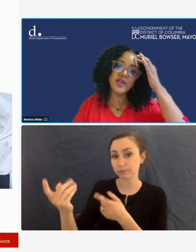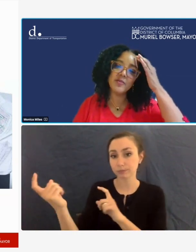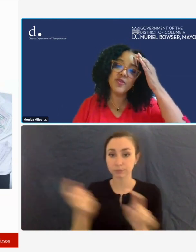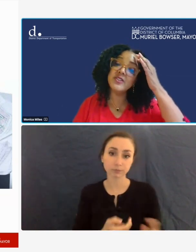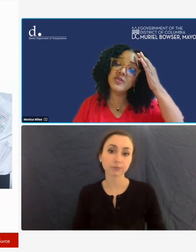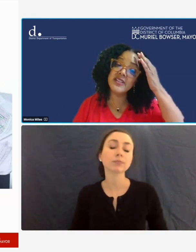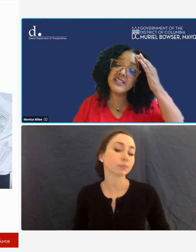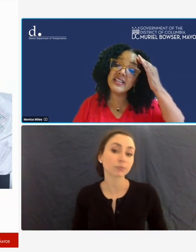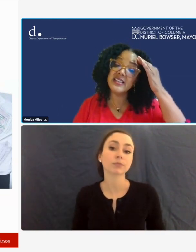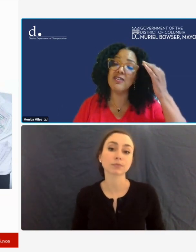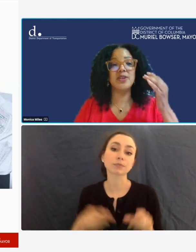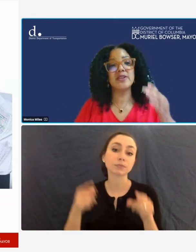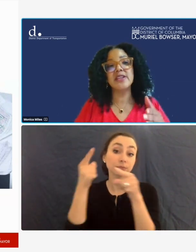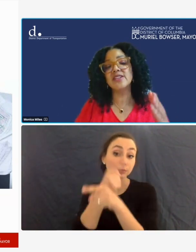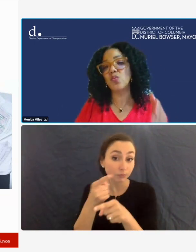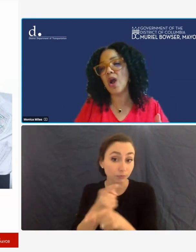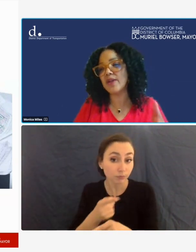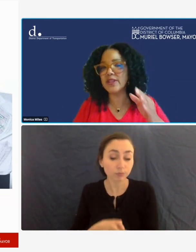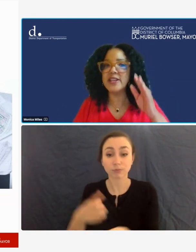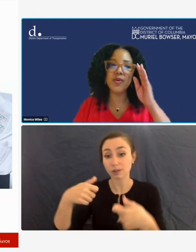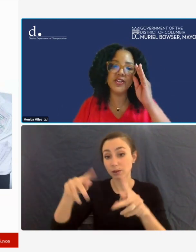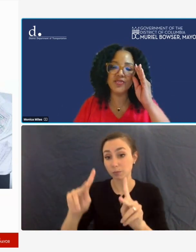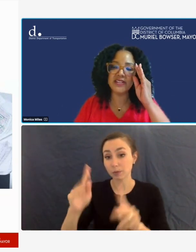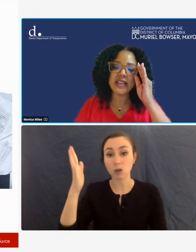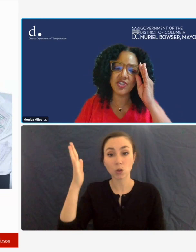reasonableness and allowability is why related party transactions